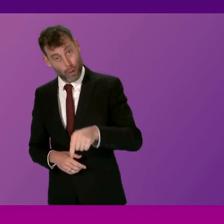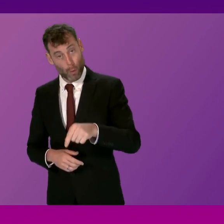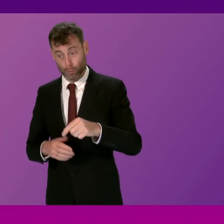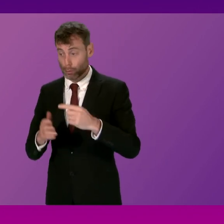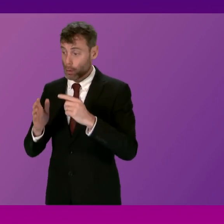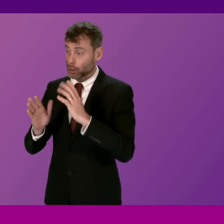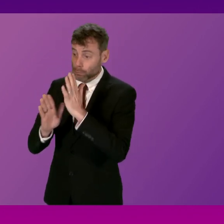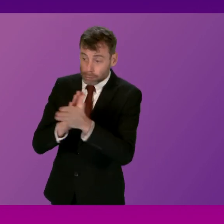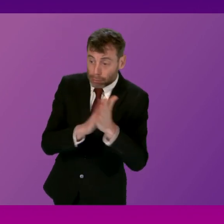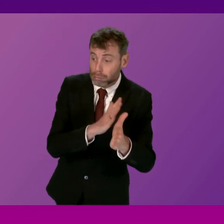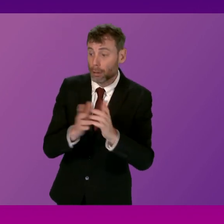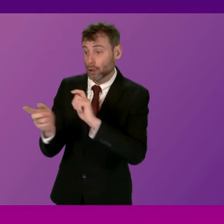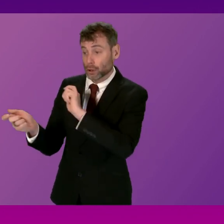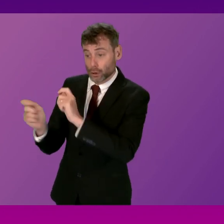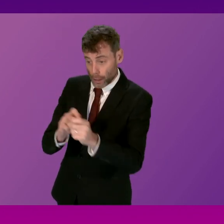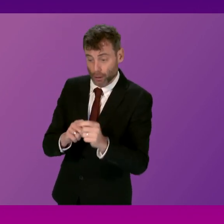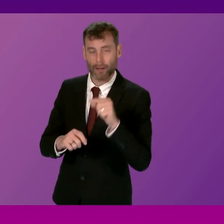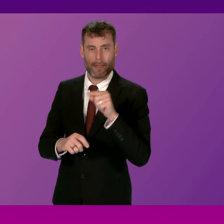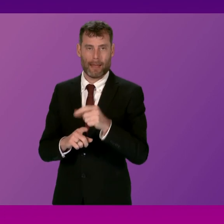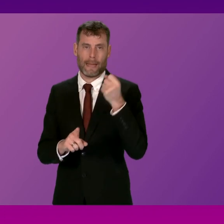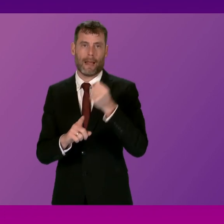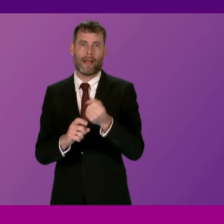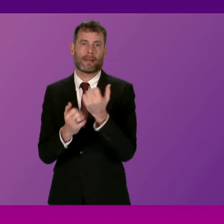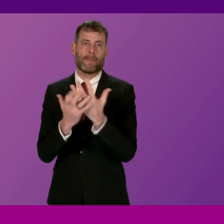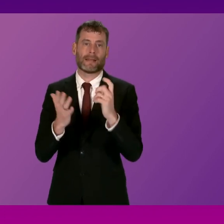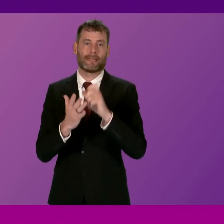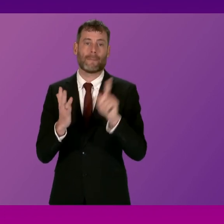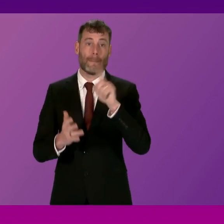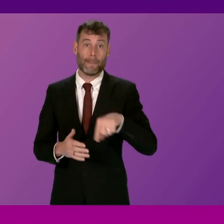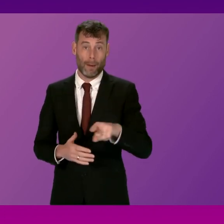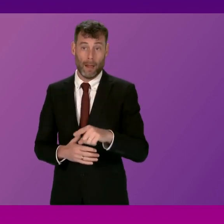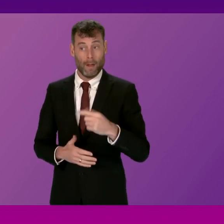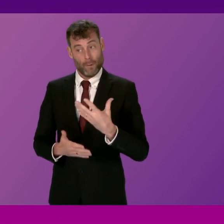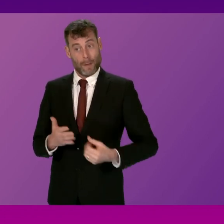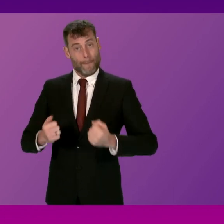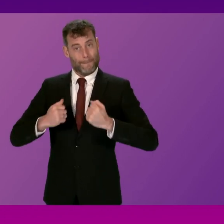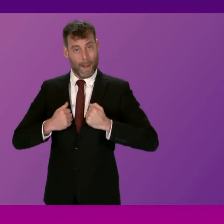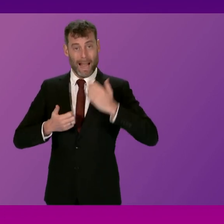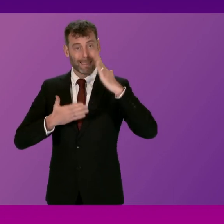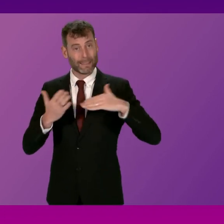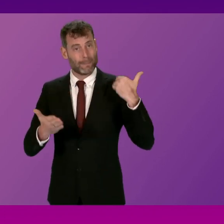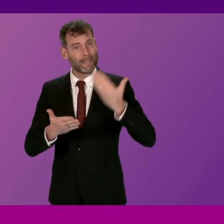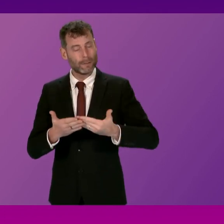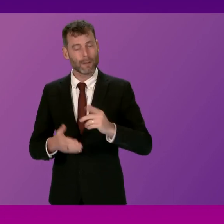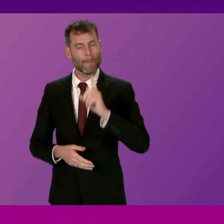I say that from my own lived experience and from what I have heard from the movement. However, the job is not yet done.